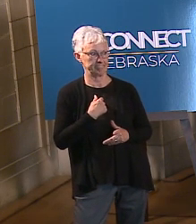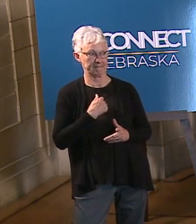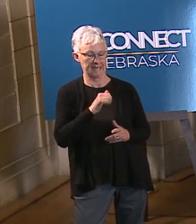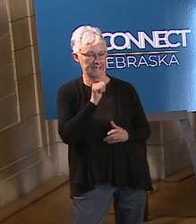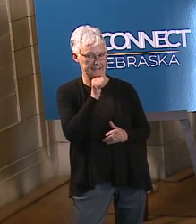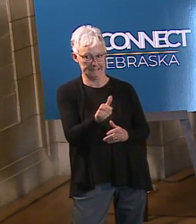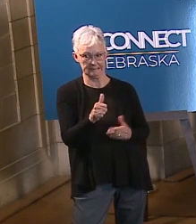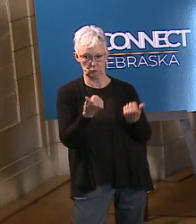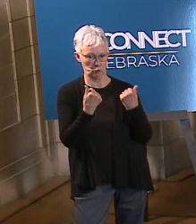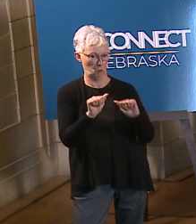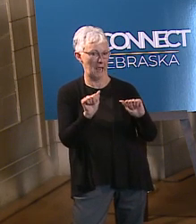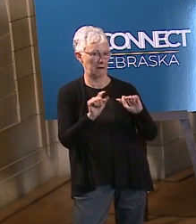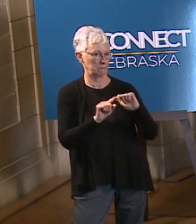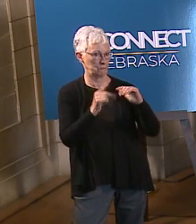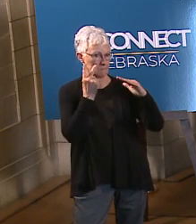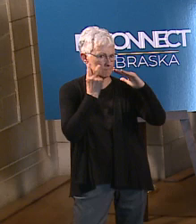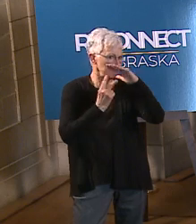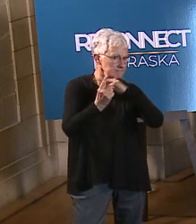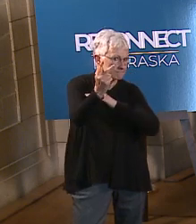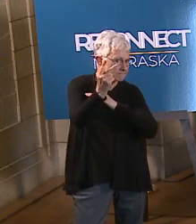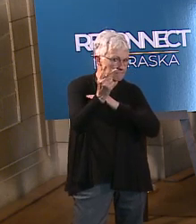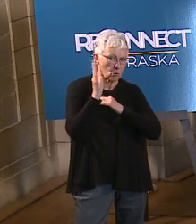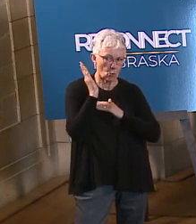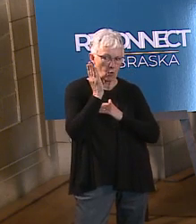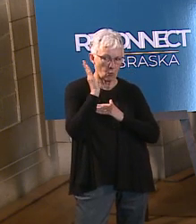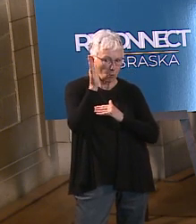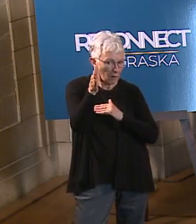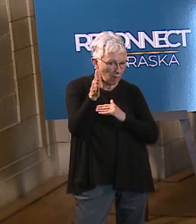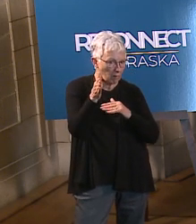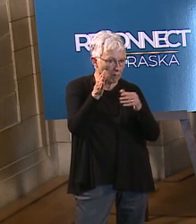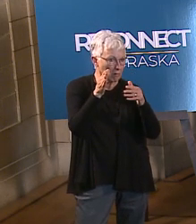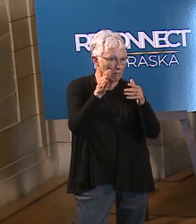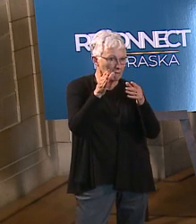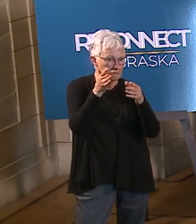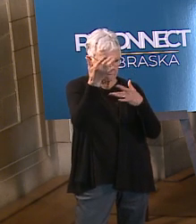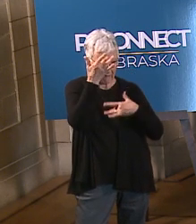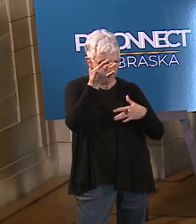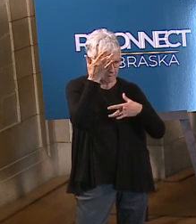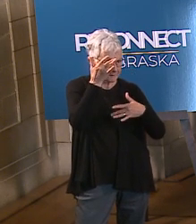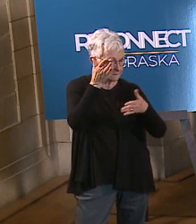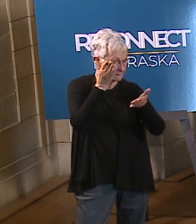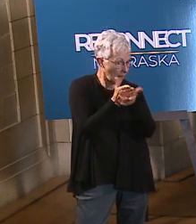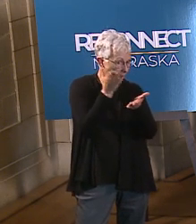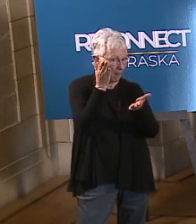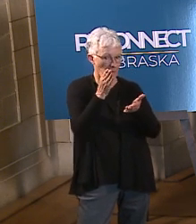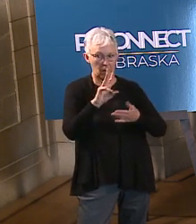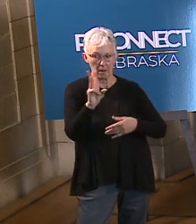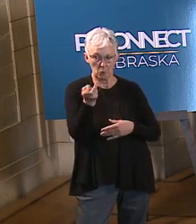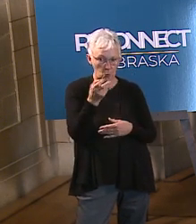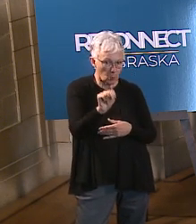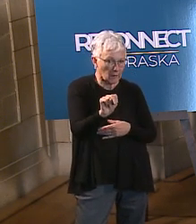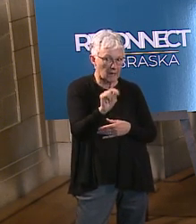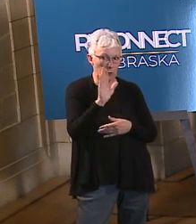THINGS I NEVER REALLY TRIED TO DO WAS PREDICT TOO MUCH WHAT WOULD HAPPEN WITH THIS VIRUS BECAUSE IT'S JUST THAT, IT'S A